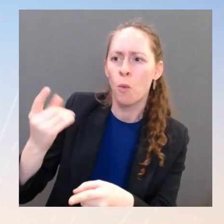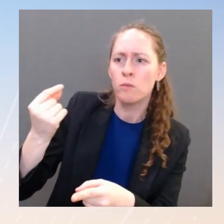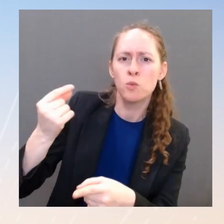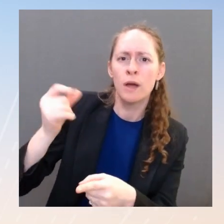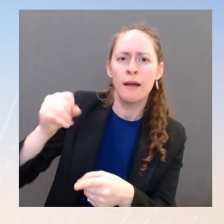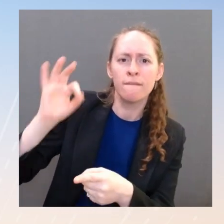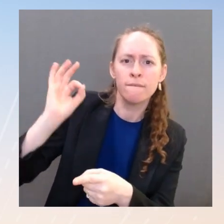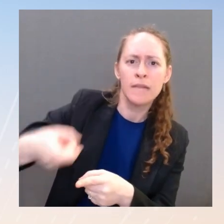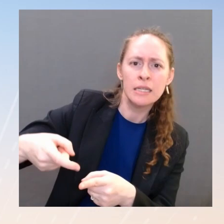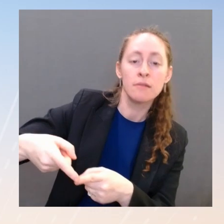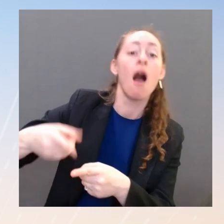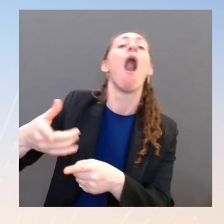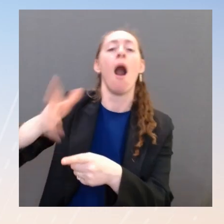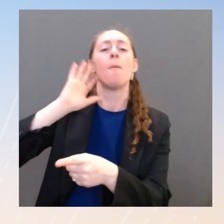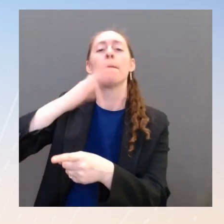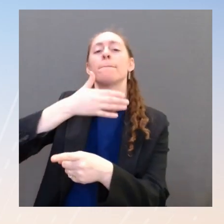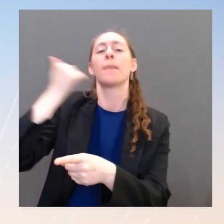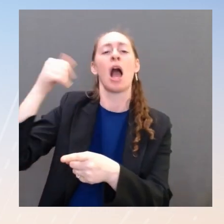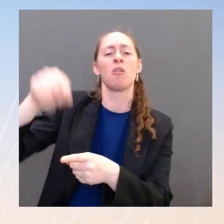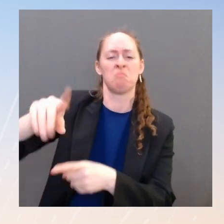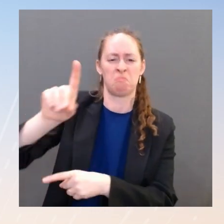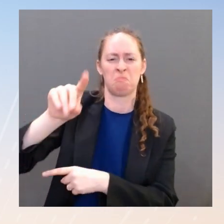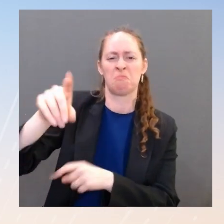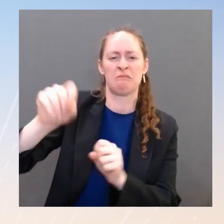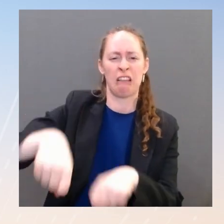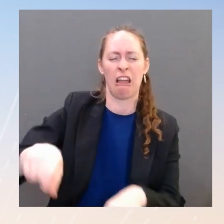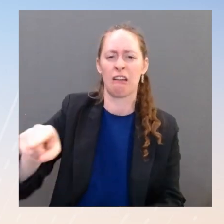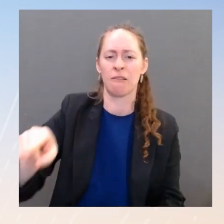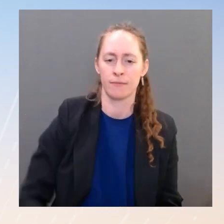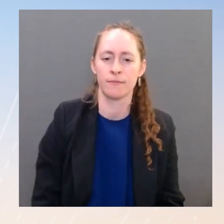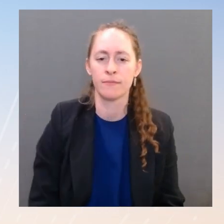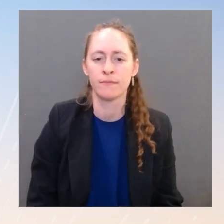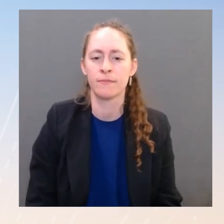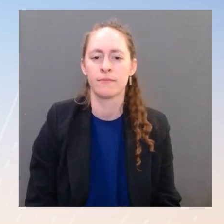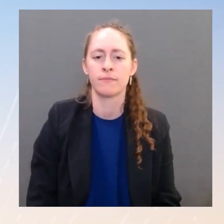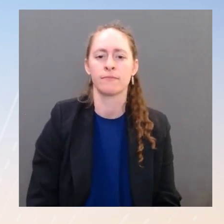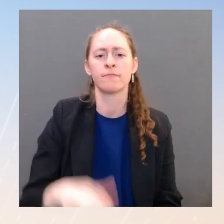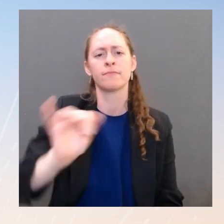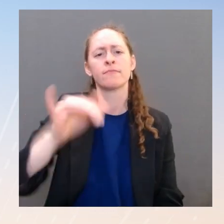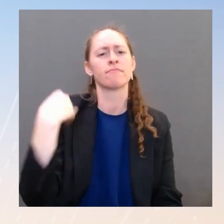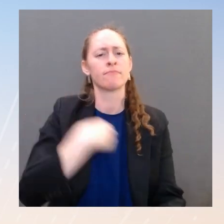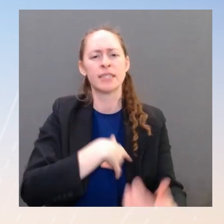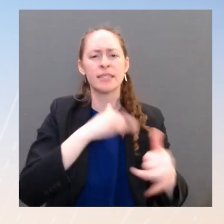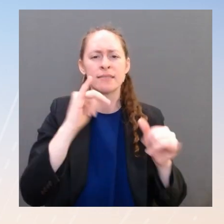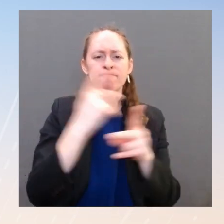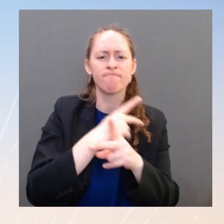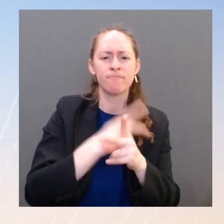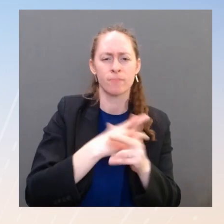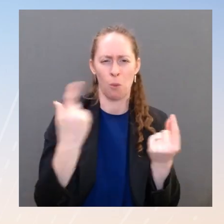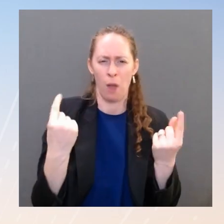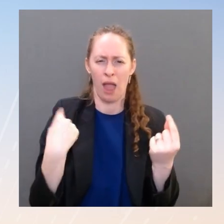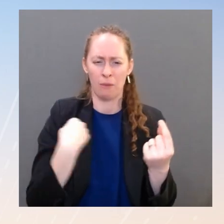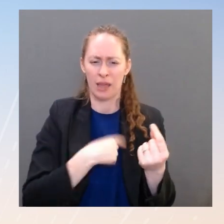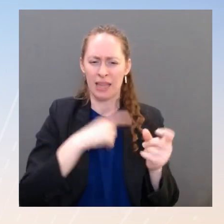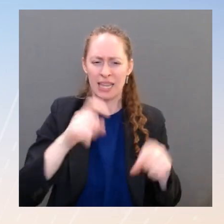And we're considering a range of options, if they're needed, to increase production capacity and improve production timelines of both Javelin --